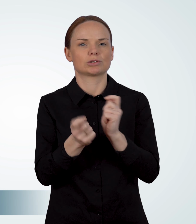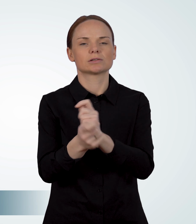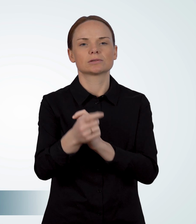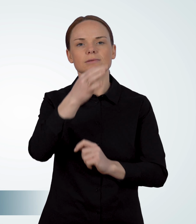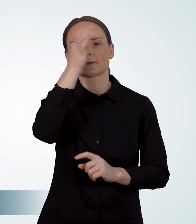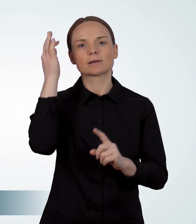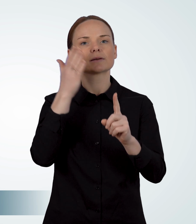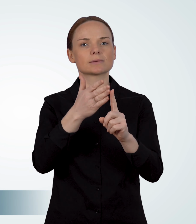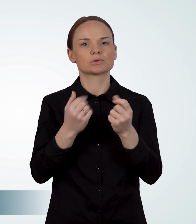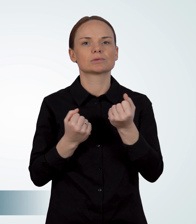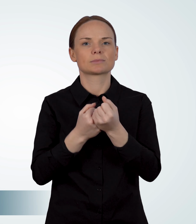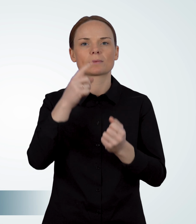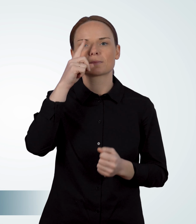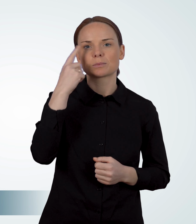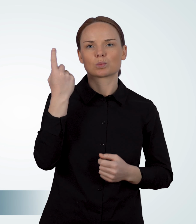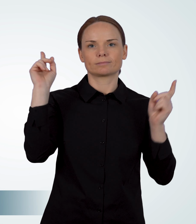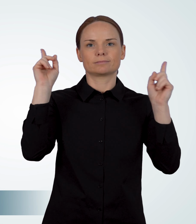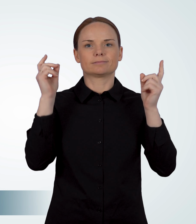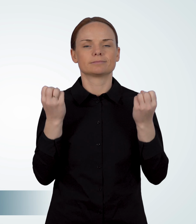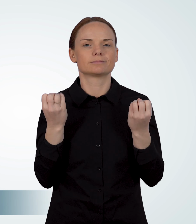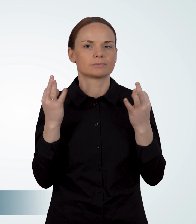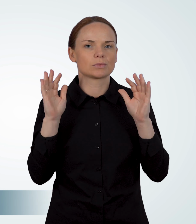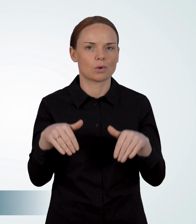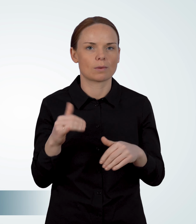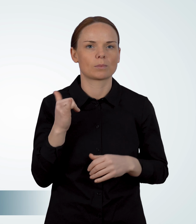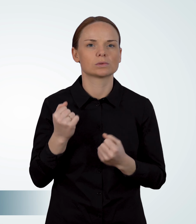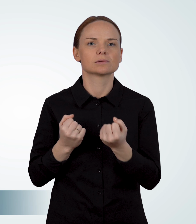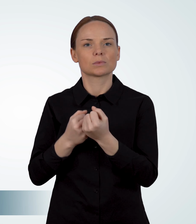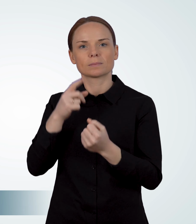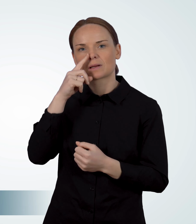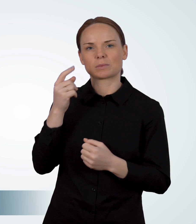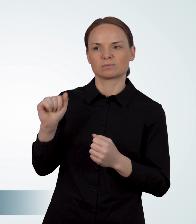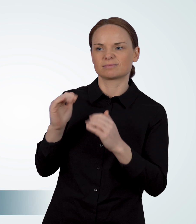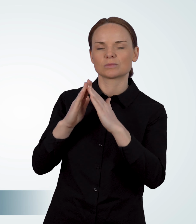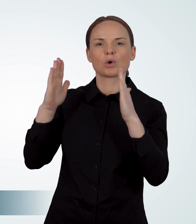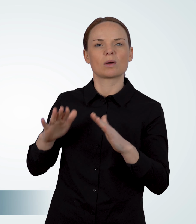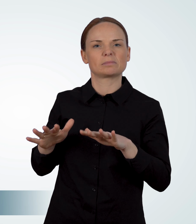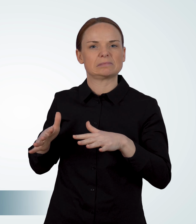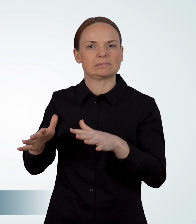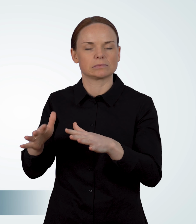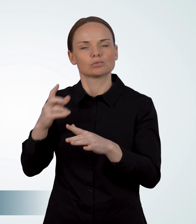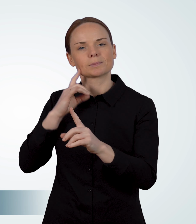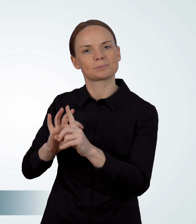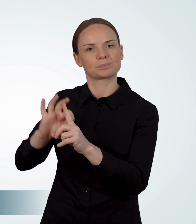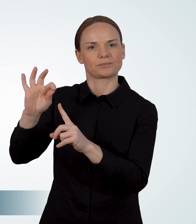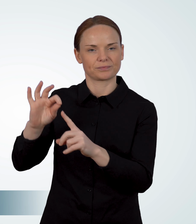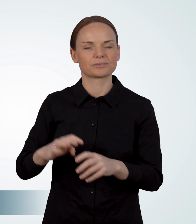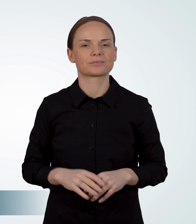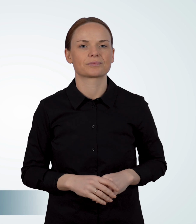to help people who are experiencing homelessness and improve housing.